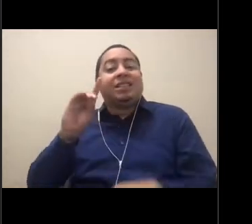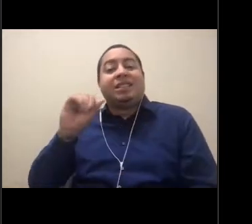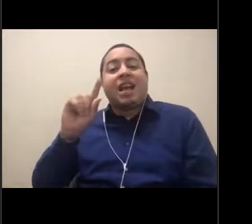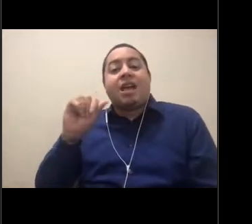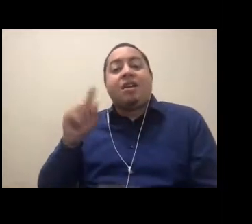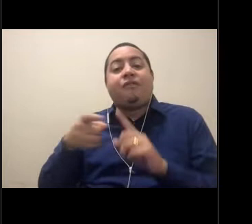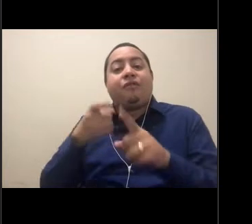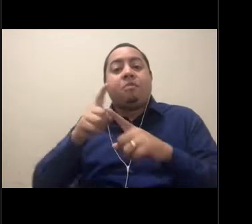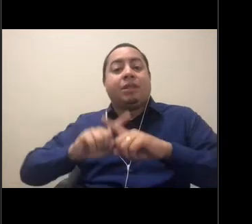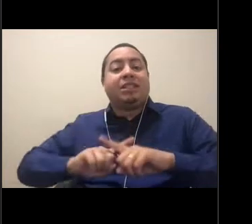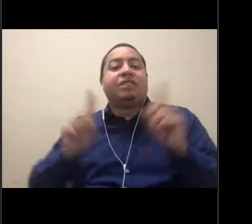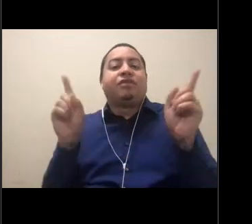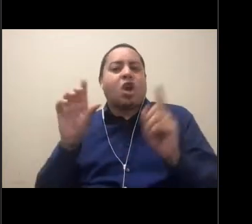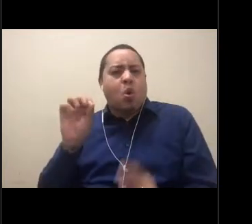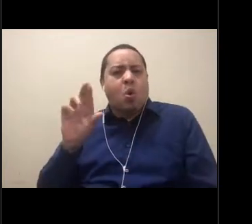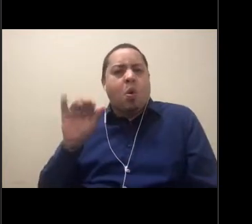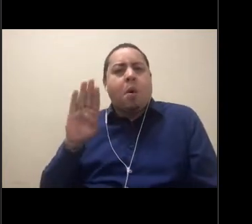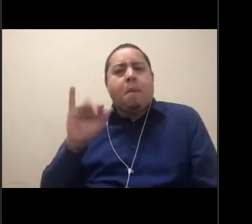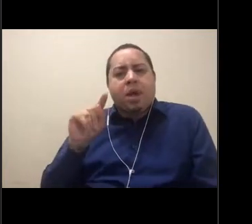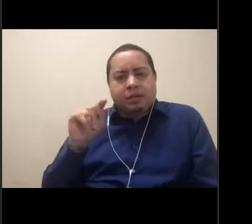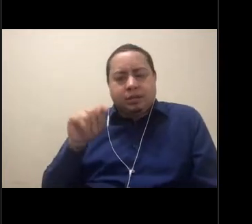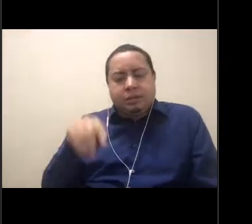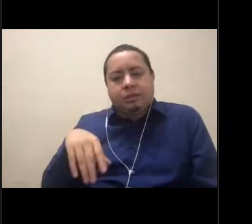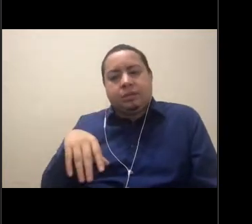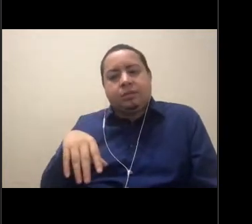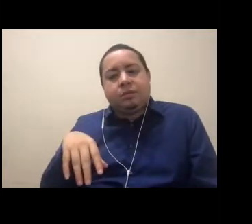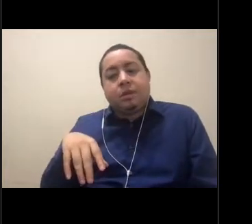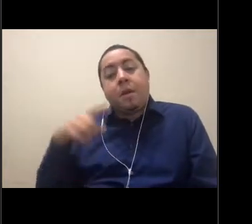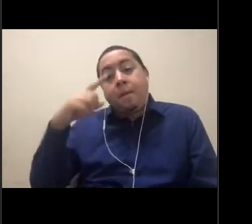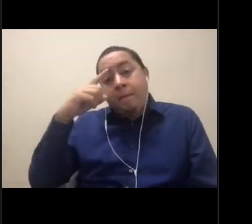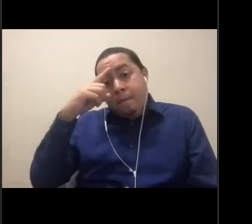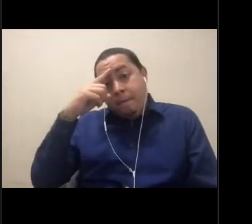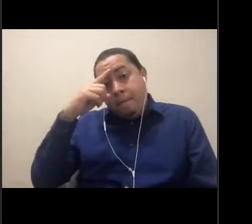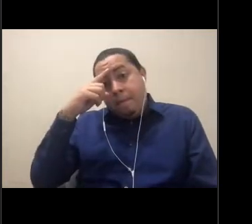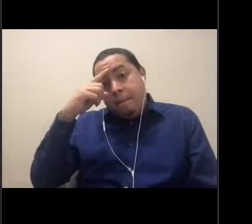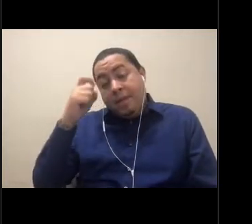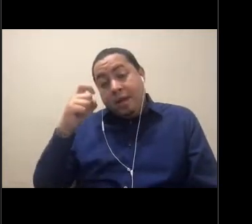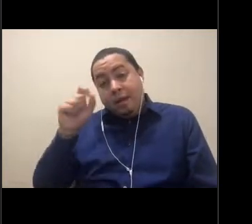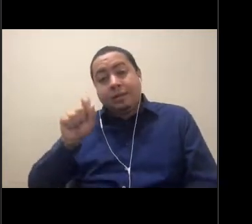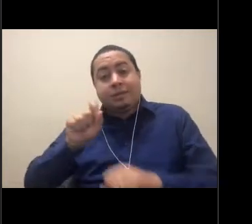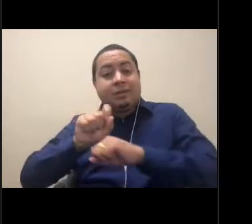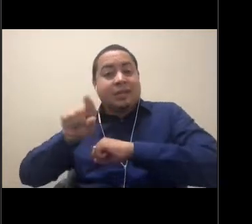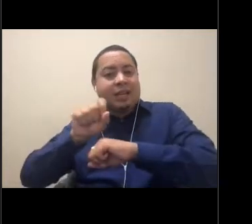Too, let's see, because the satellites are sending a signal from different areas.